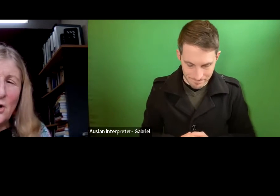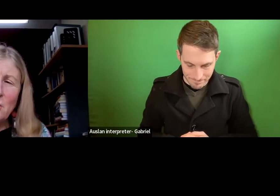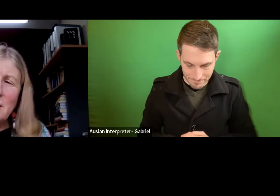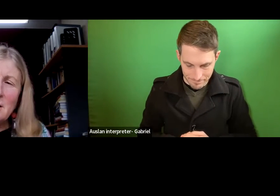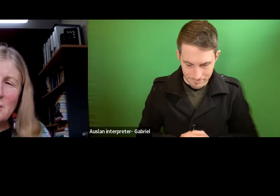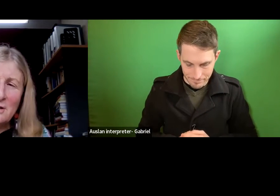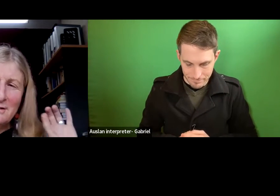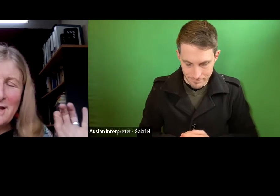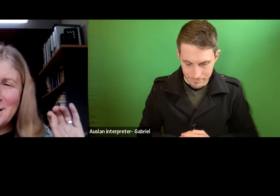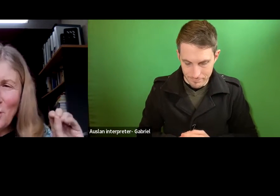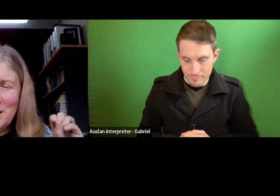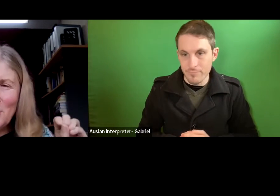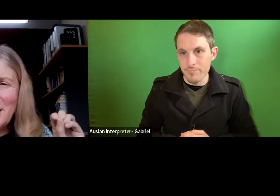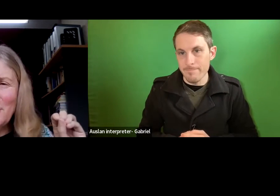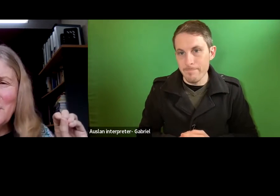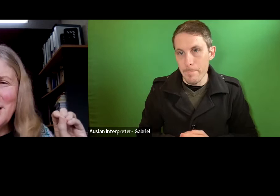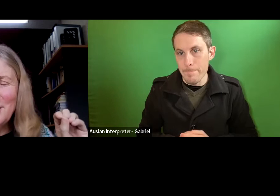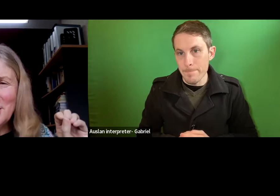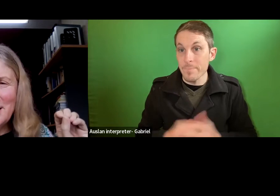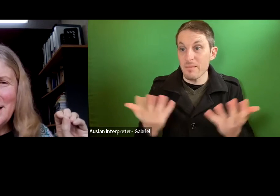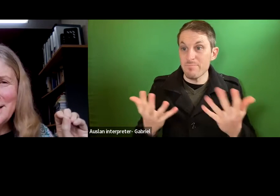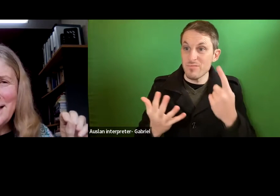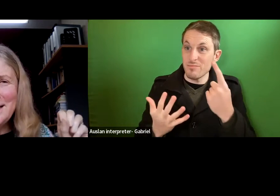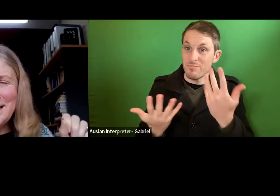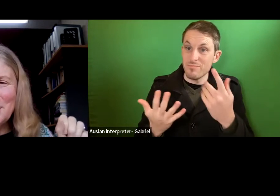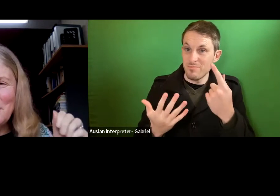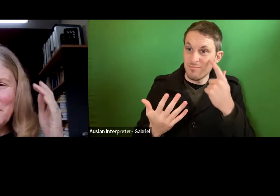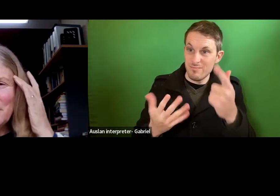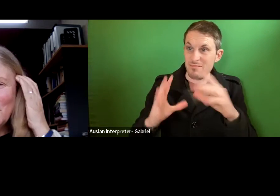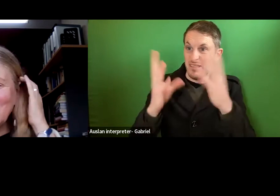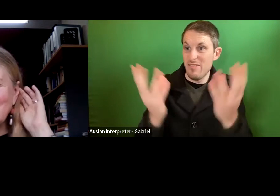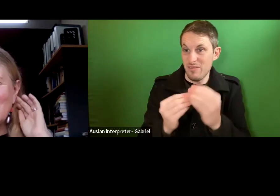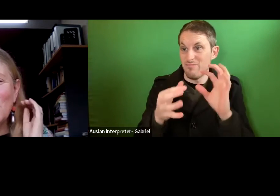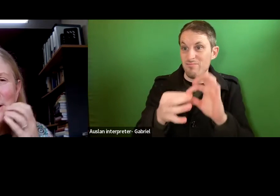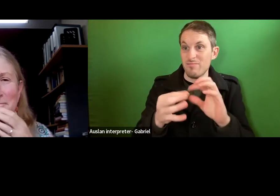So that's what we look at when we are looking at an assessment for learning disorder.